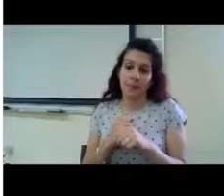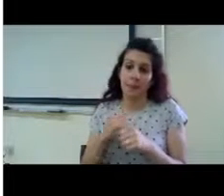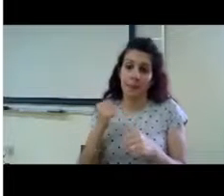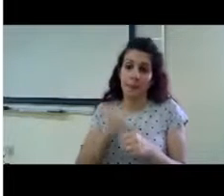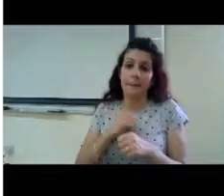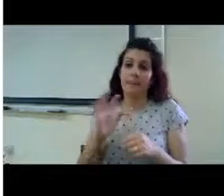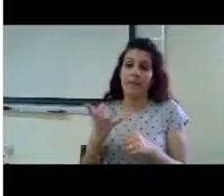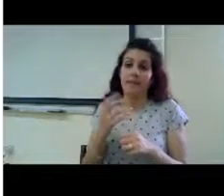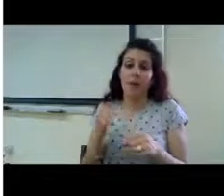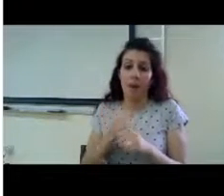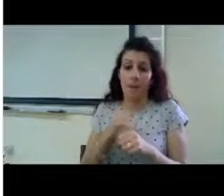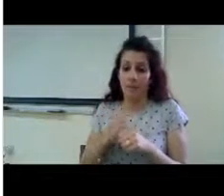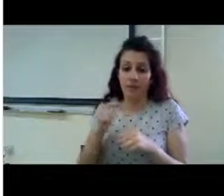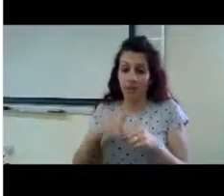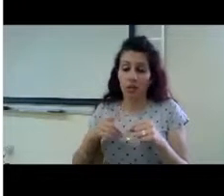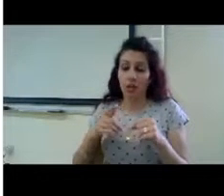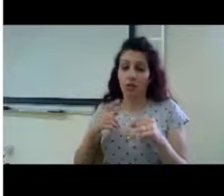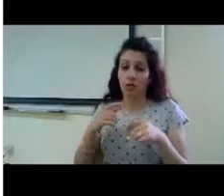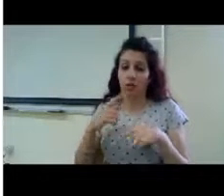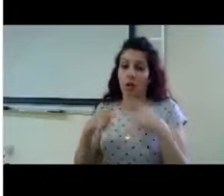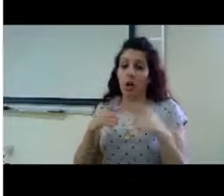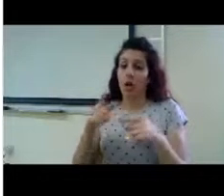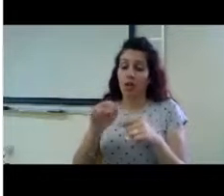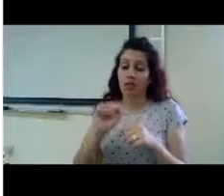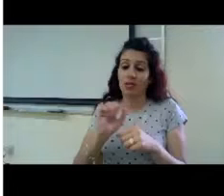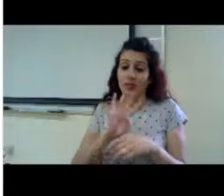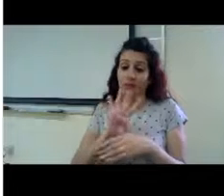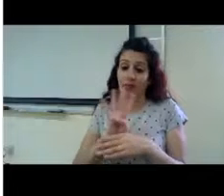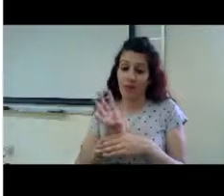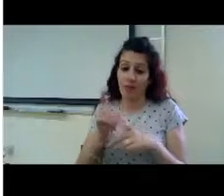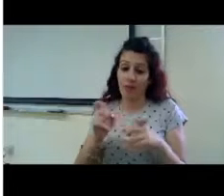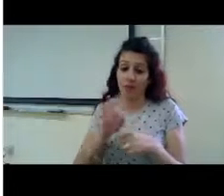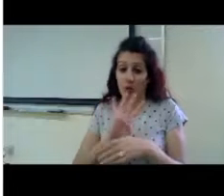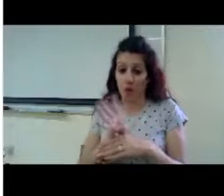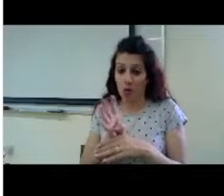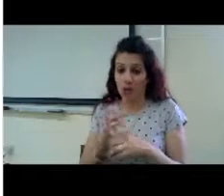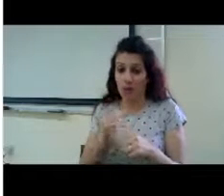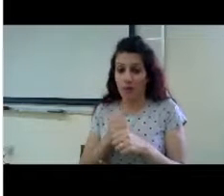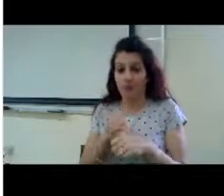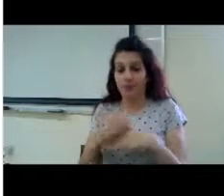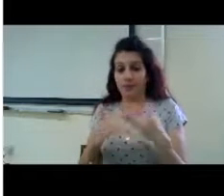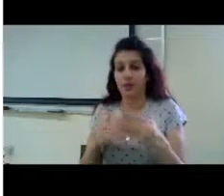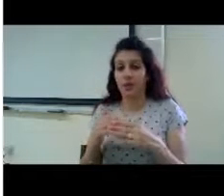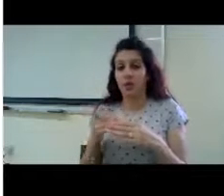distancing we've gone from teachers and field workers to mothers fathers and